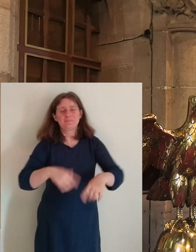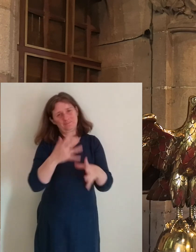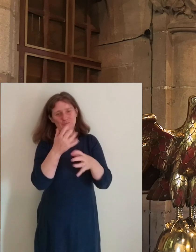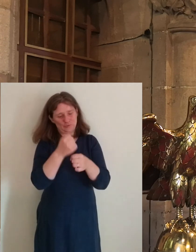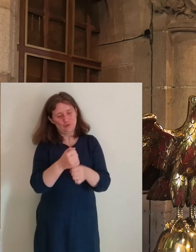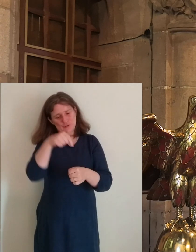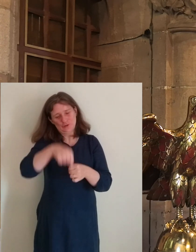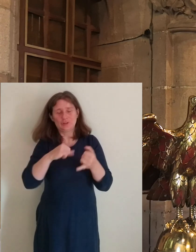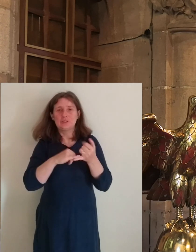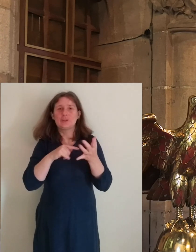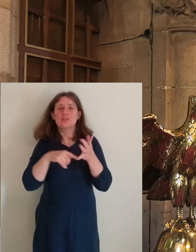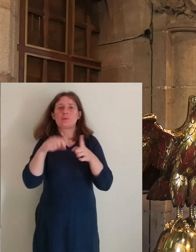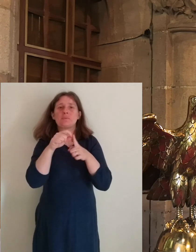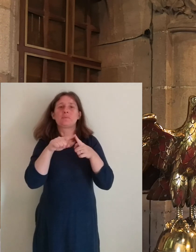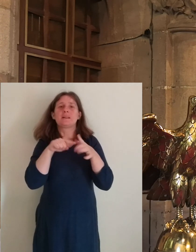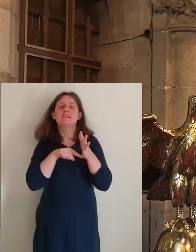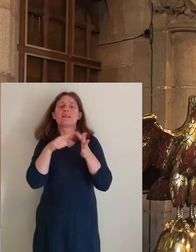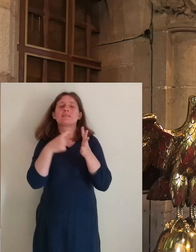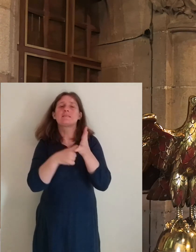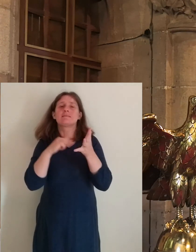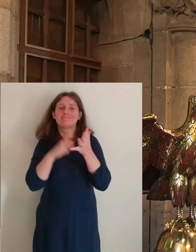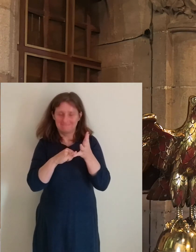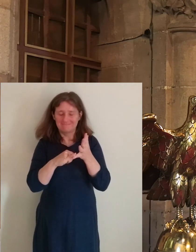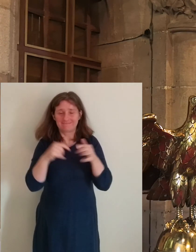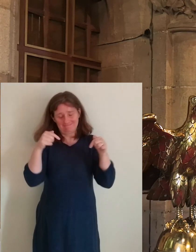Church in Rawdon on he outskirts of Leeds in West Yorkshire.